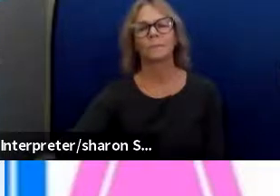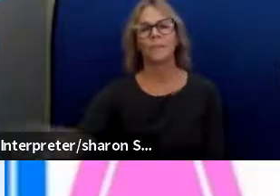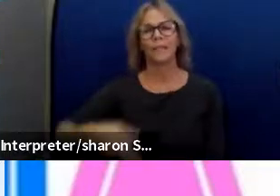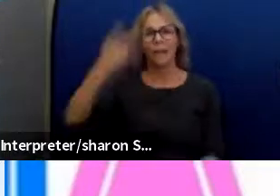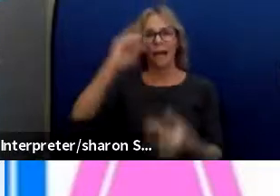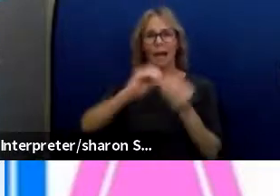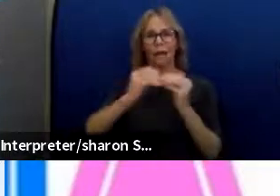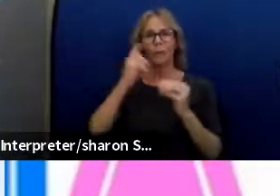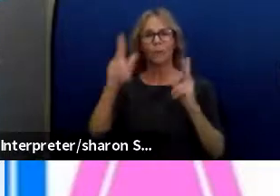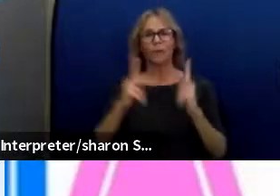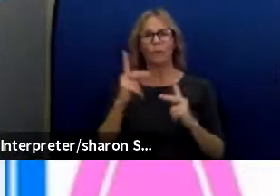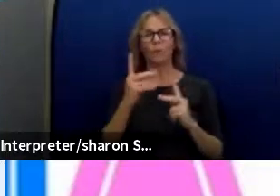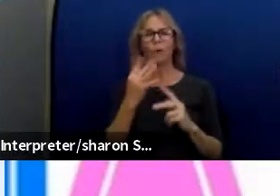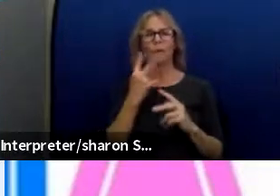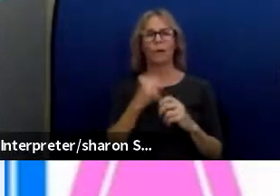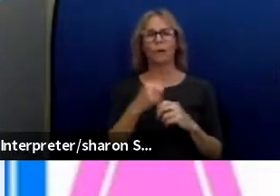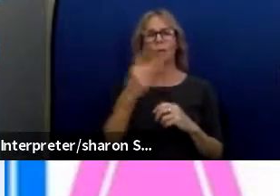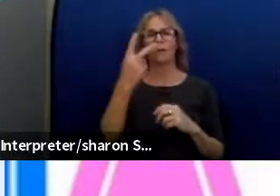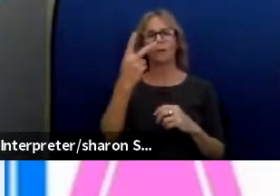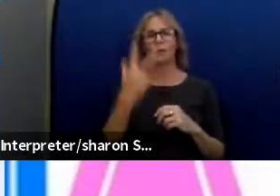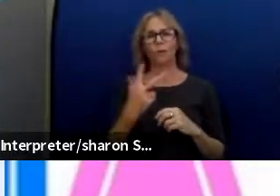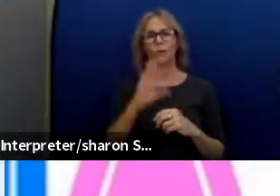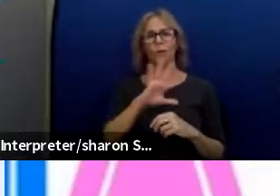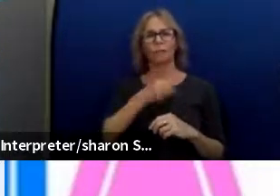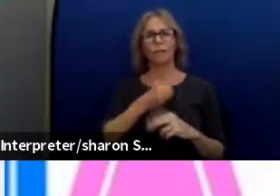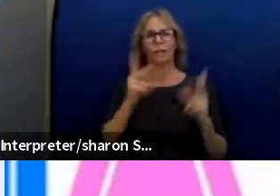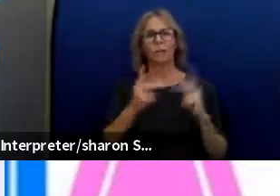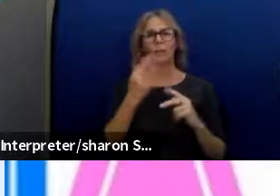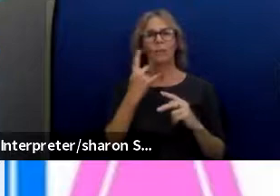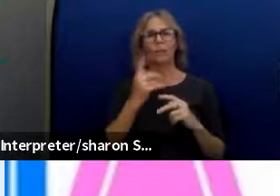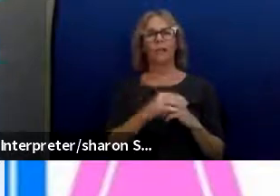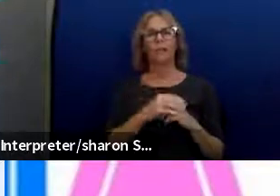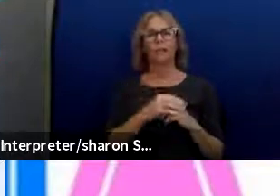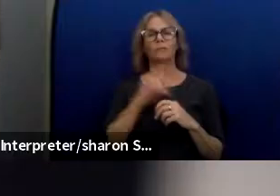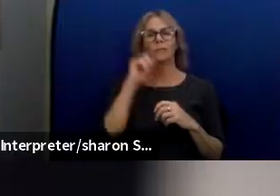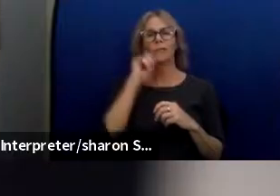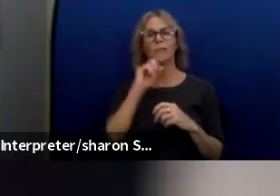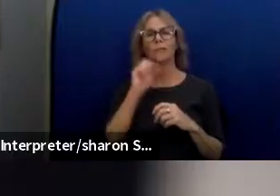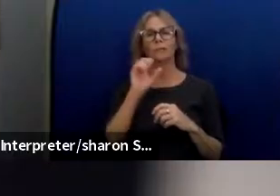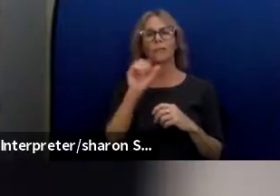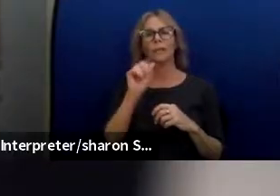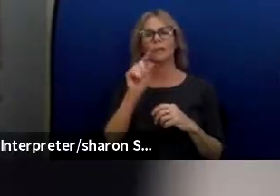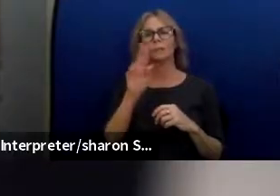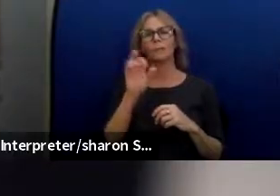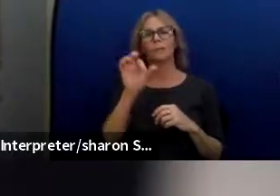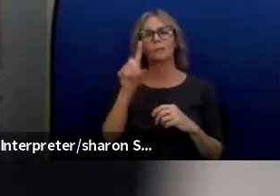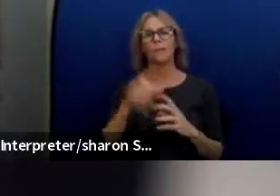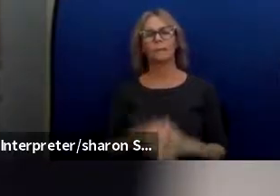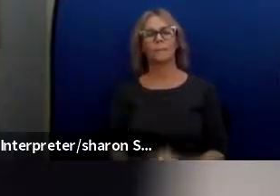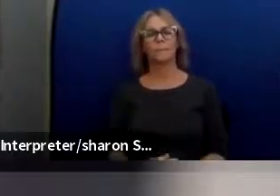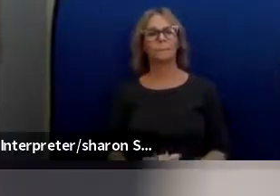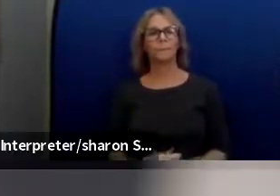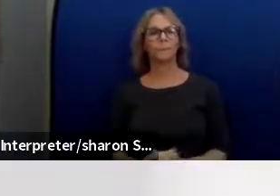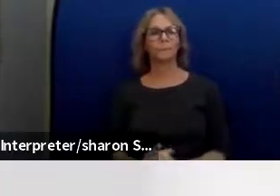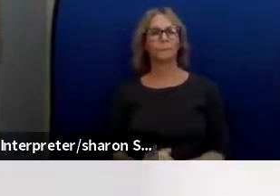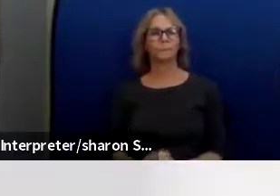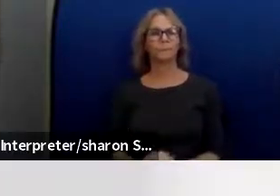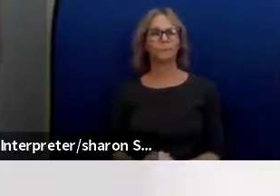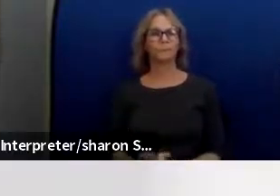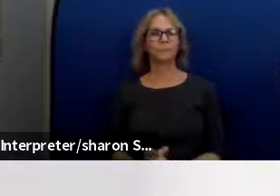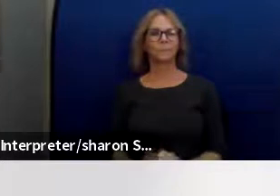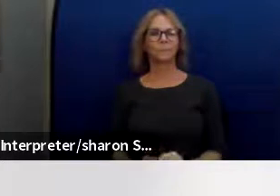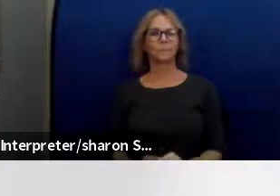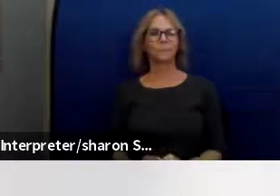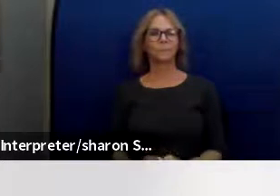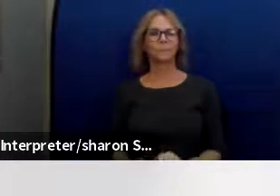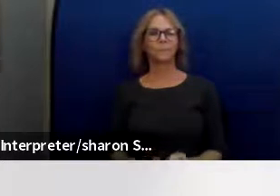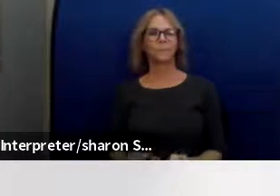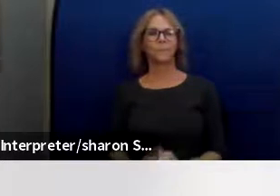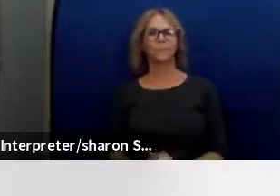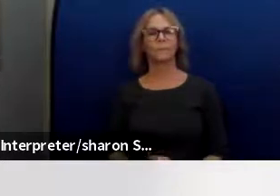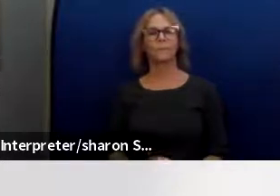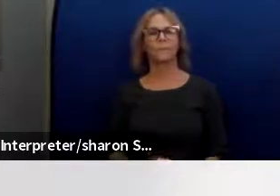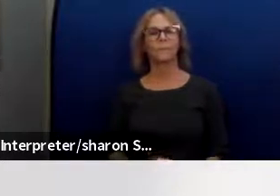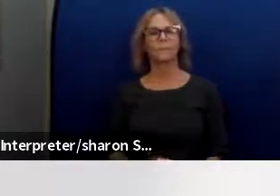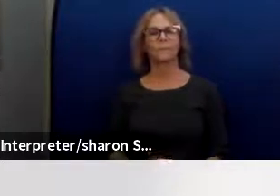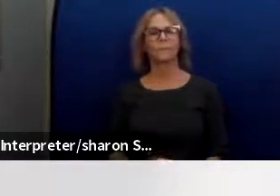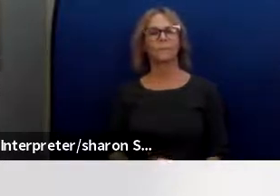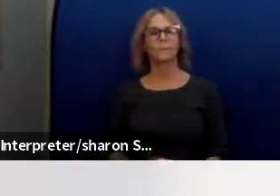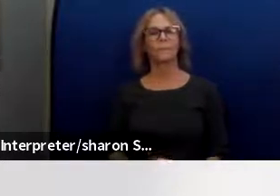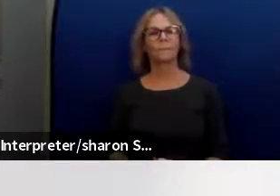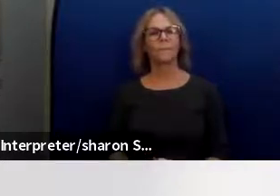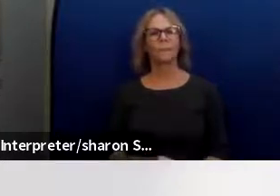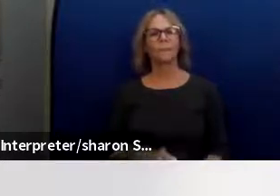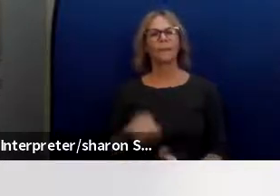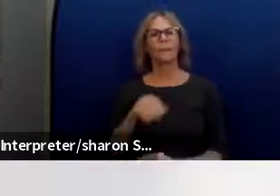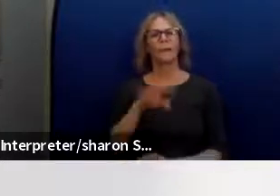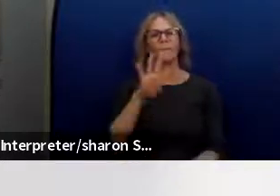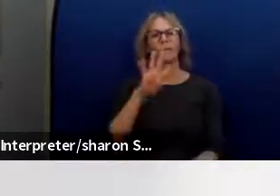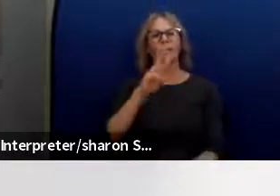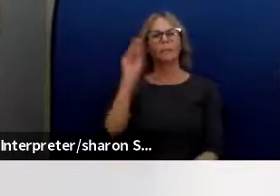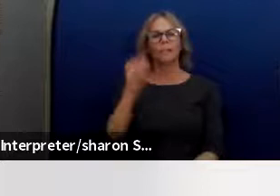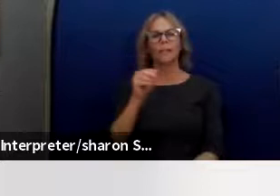About two thirds of people of trans people of color, are sexually assaulted. 46% of trans people are verbally harassed. Because of